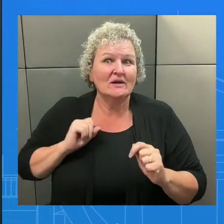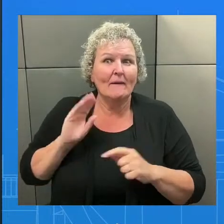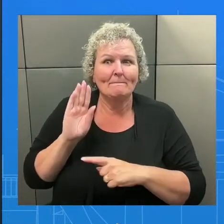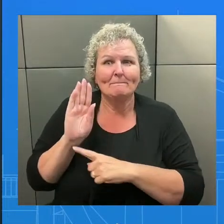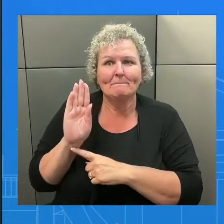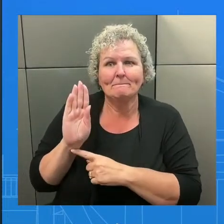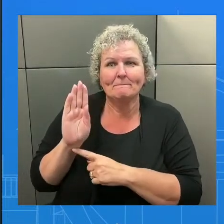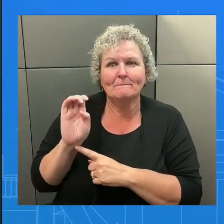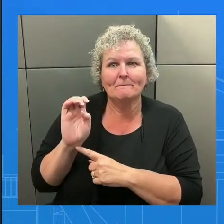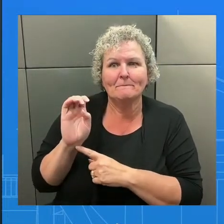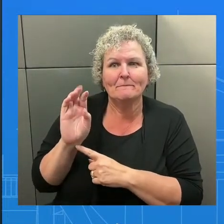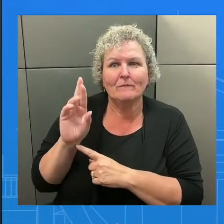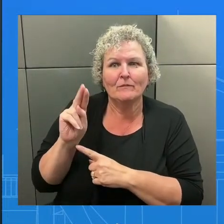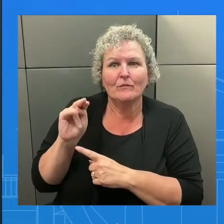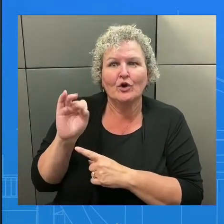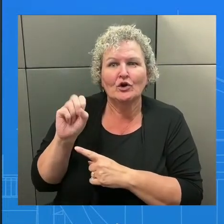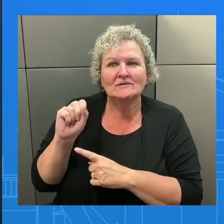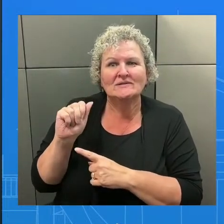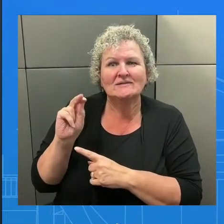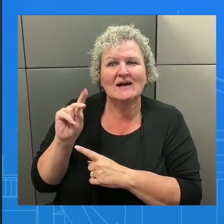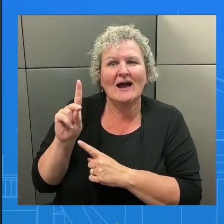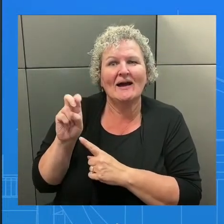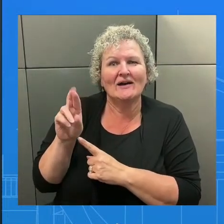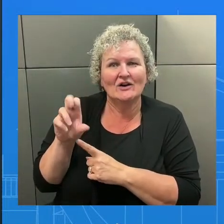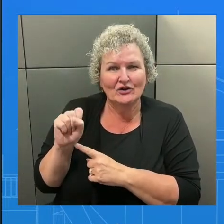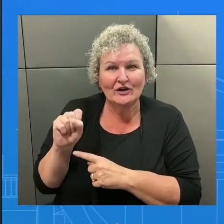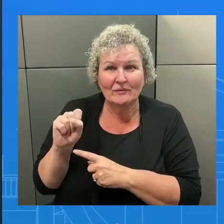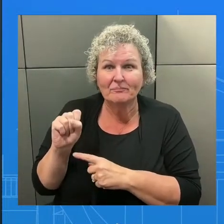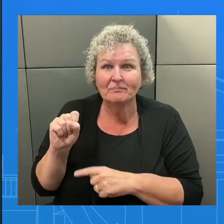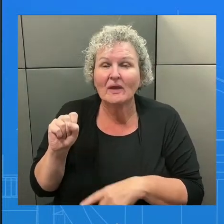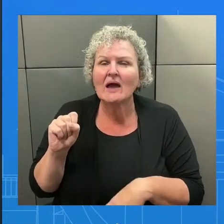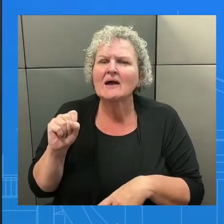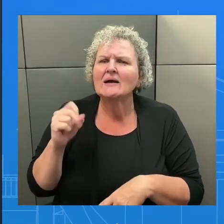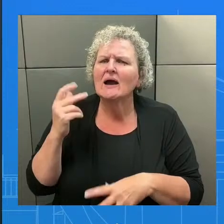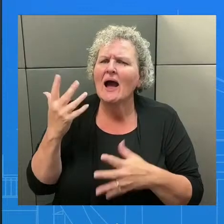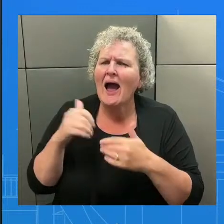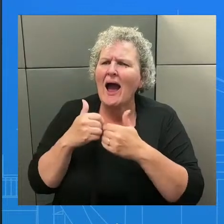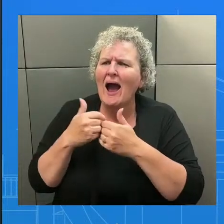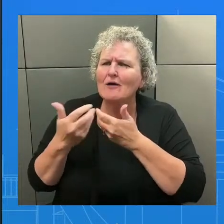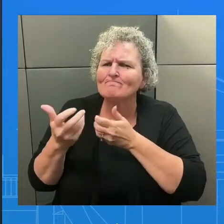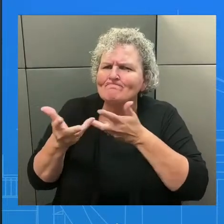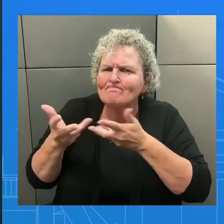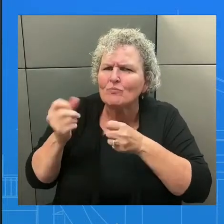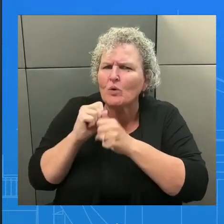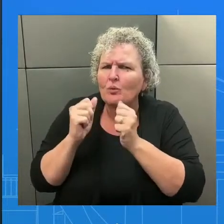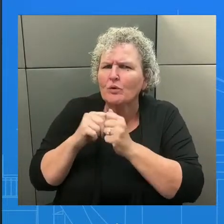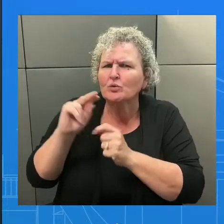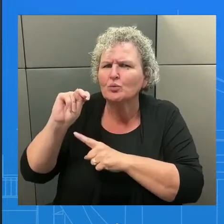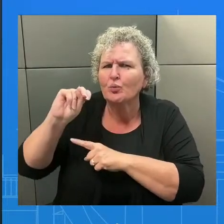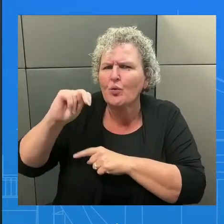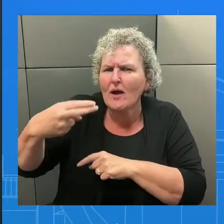what the Inflation Reduction Act has been able to do, saving people a billion dollars because of that Inflation Reduction Act --